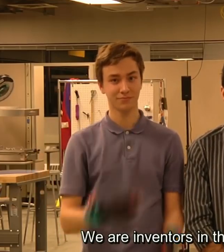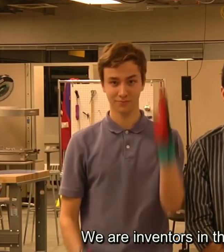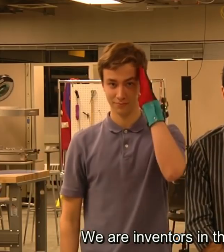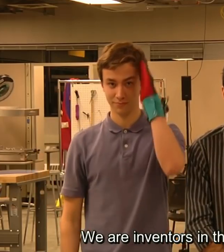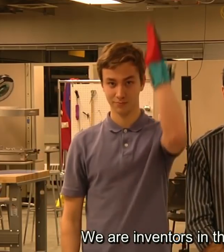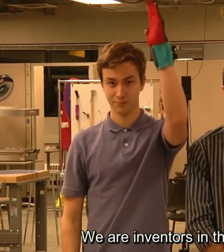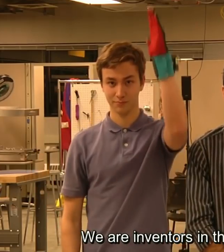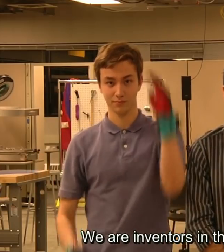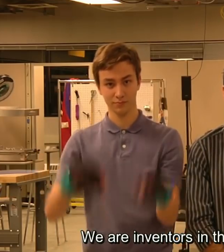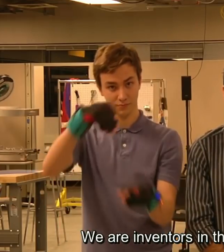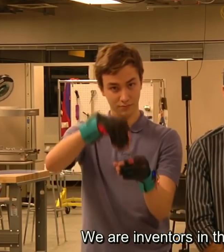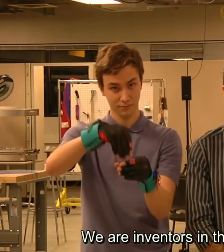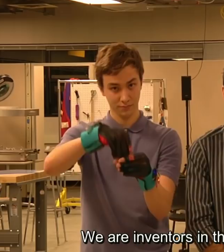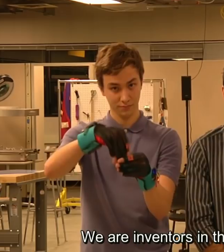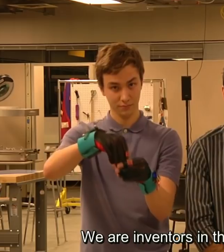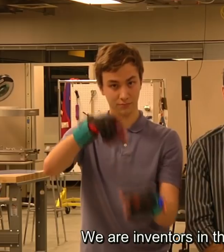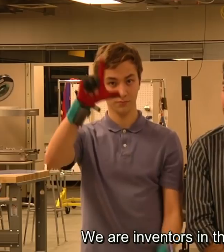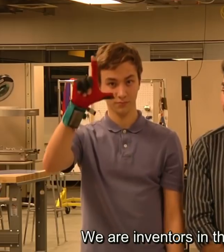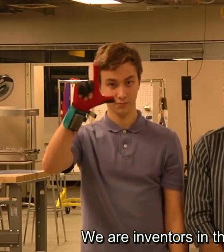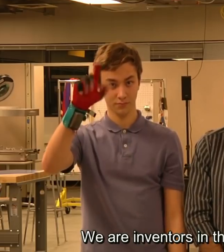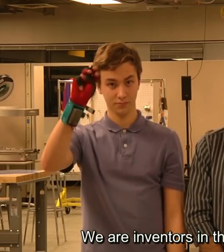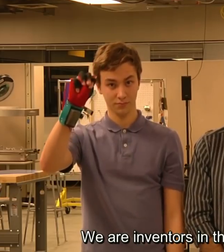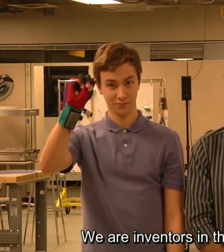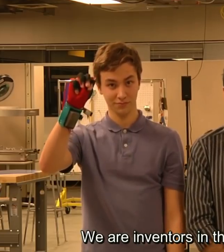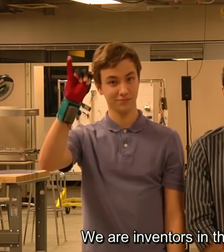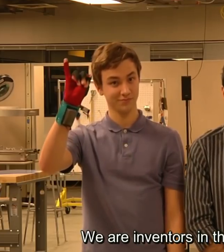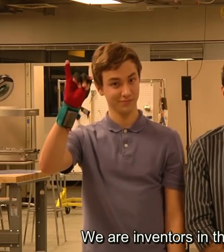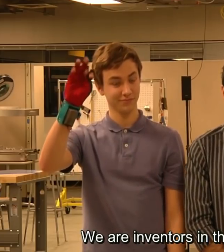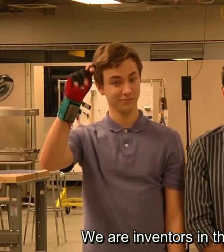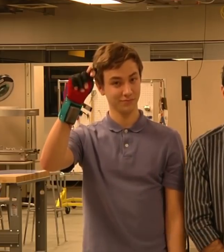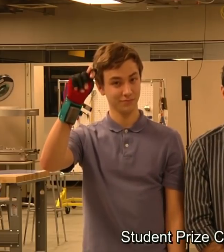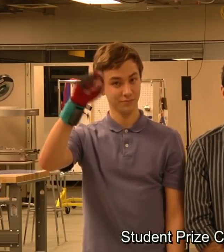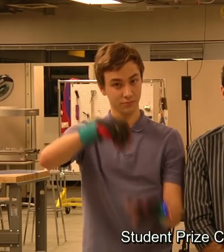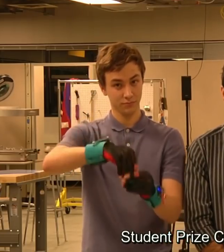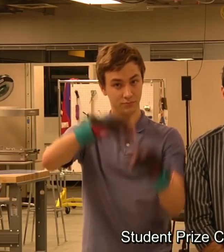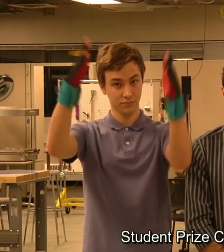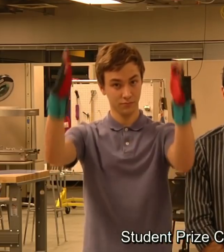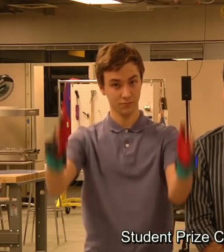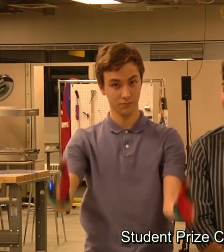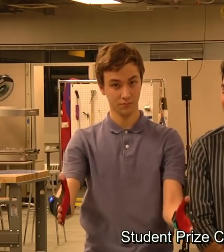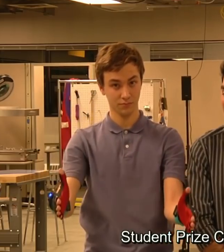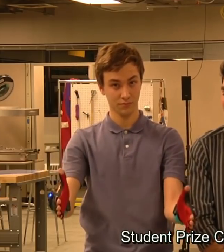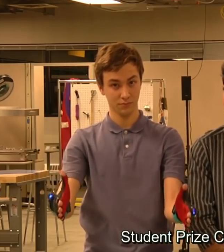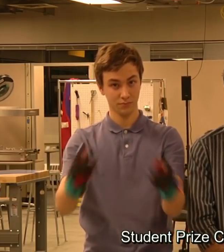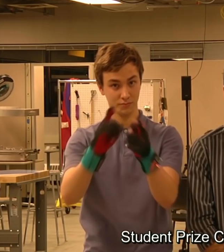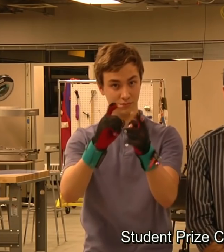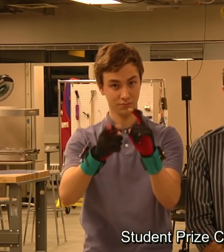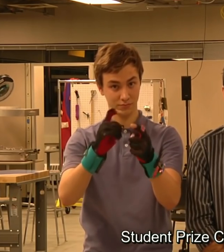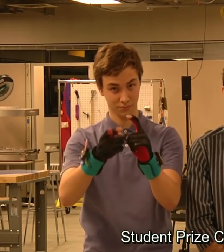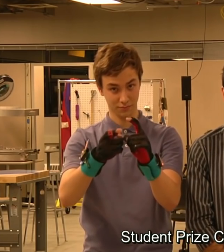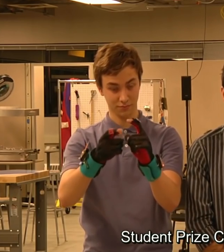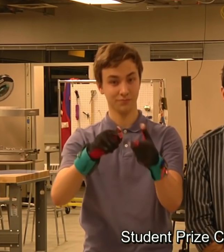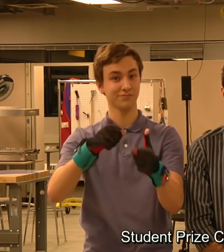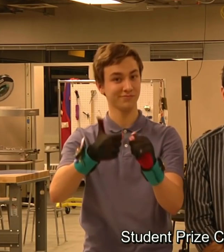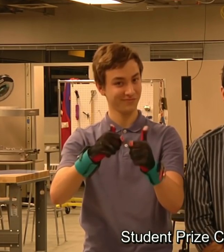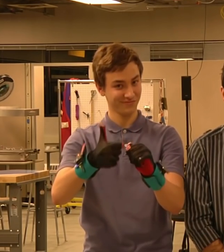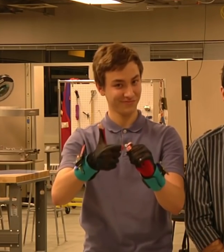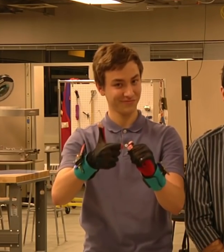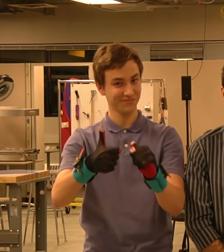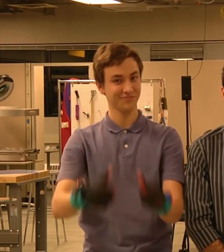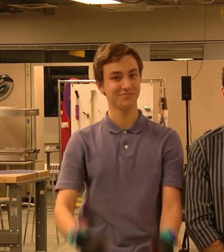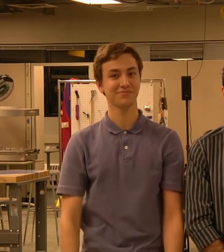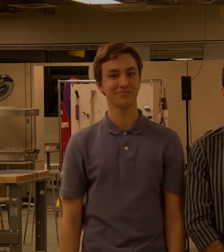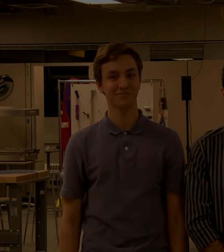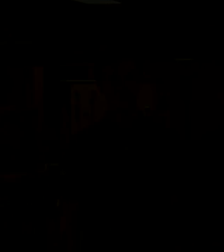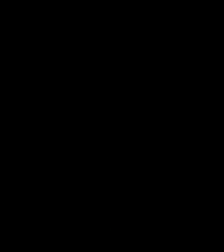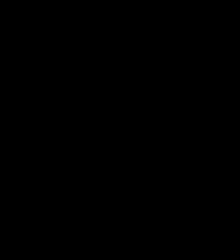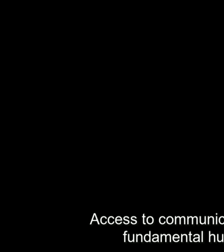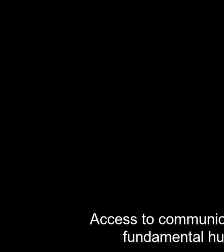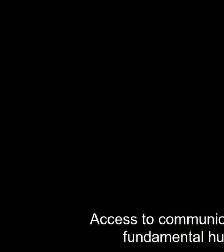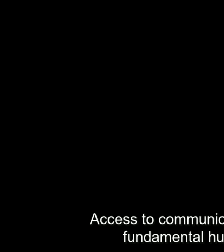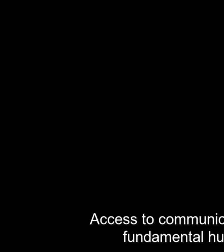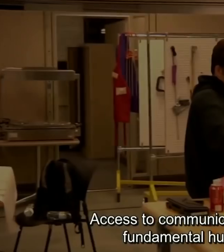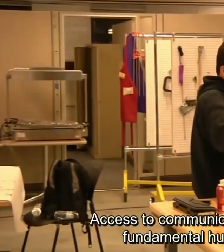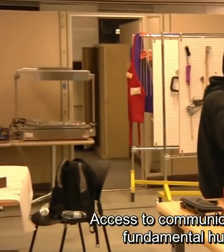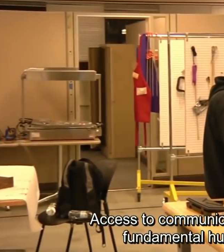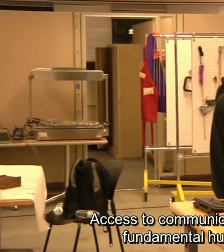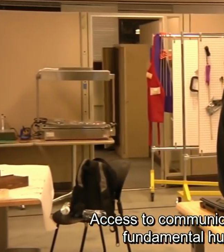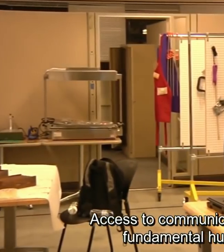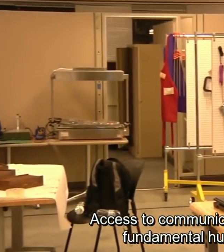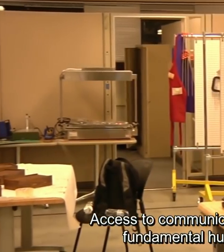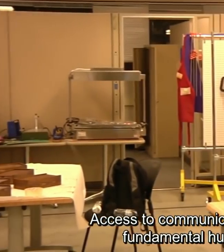inventors in the Lemelson m.i.t student prize competition access to